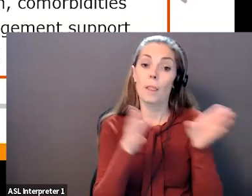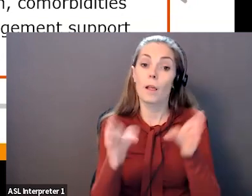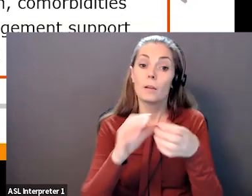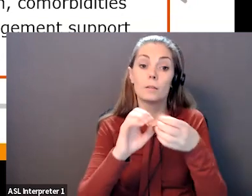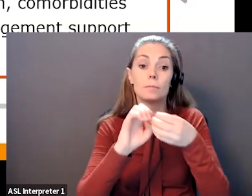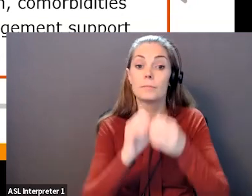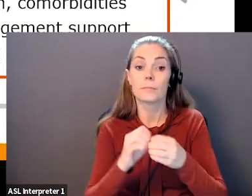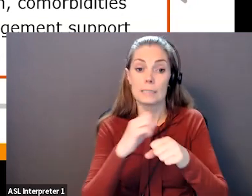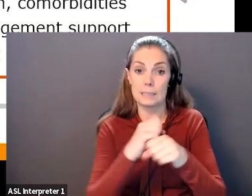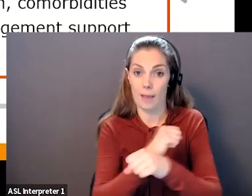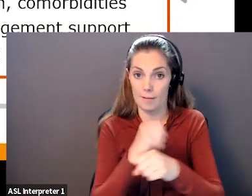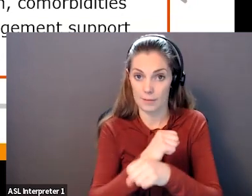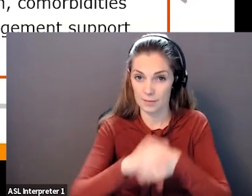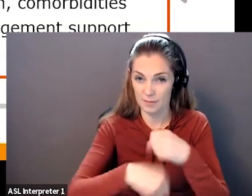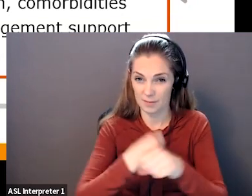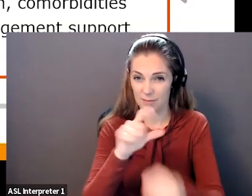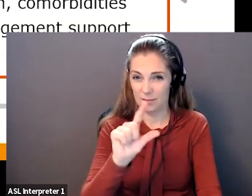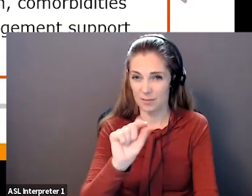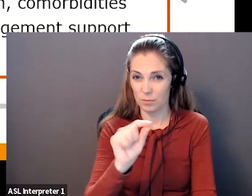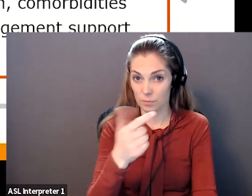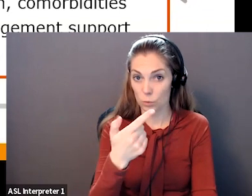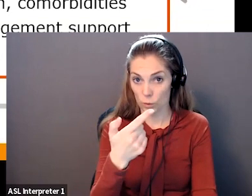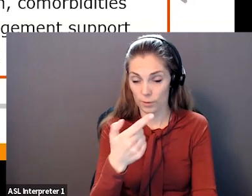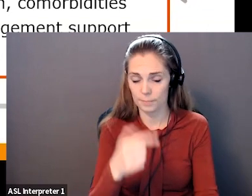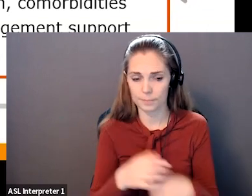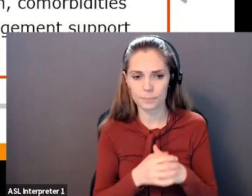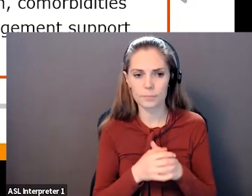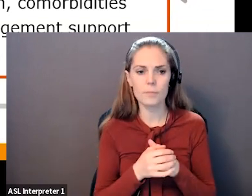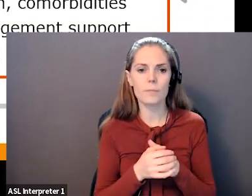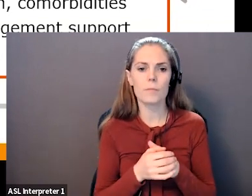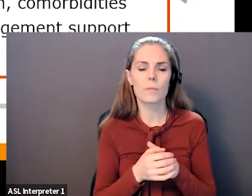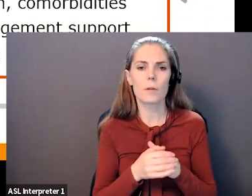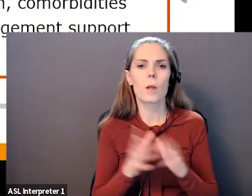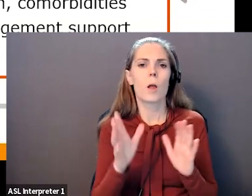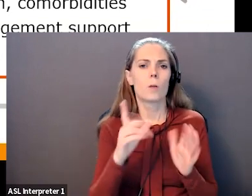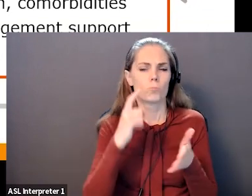our belt by that point early 2021 we recognized the need for our own post-acute COVID pathway.